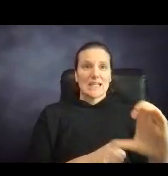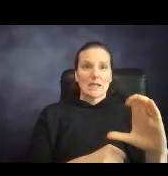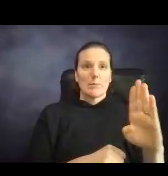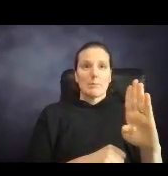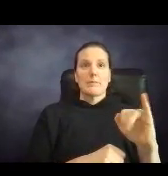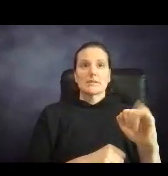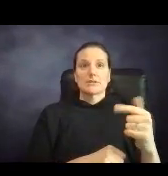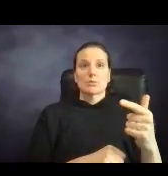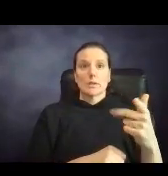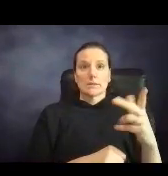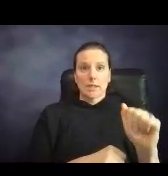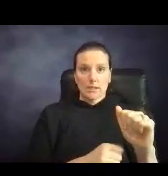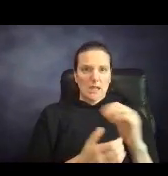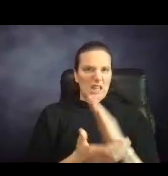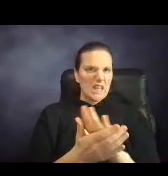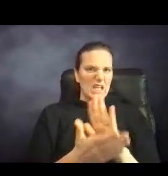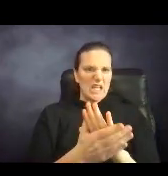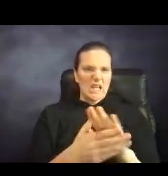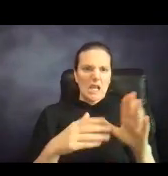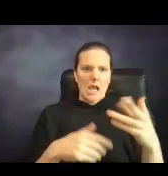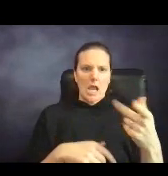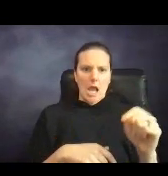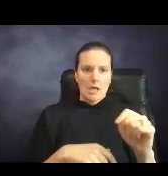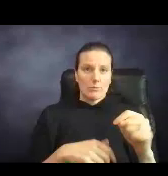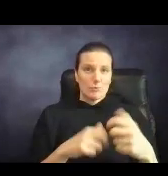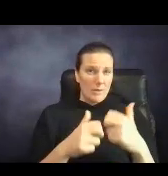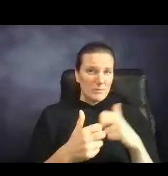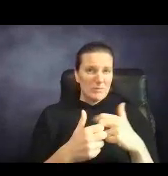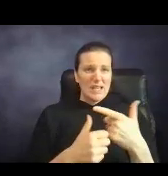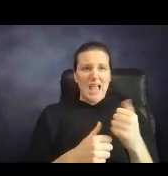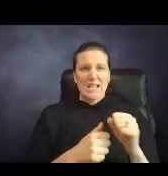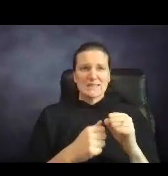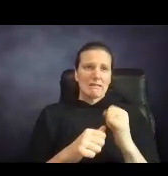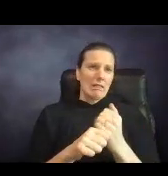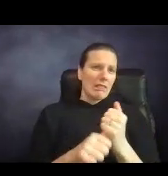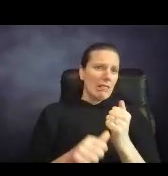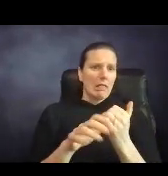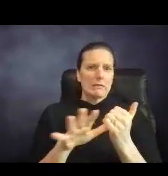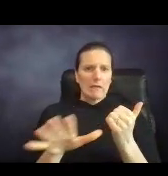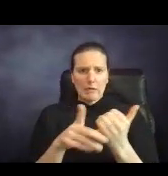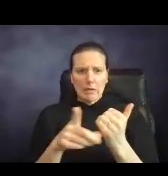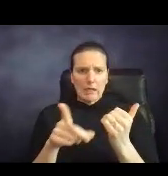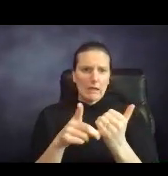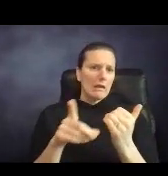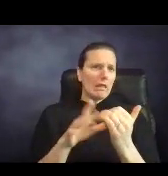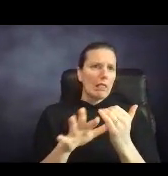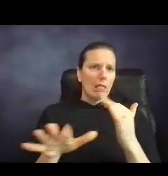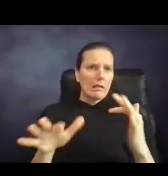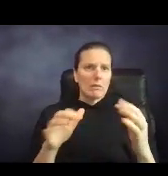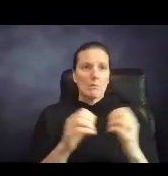And then clean up your guts. If you've got gut problems, gas, bloating, constipation, diarrhea, the, the more you work on that,